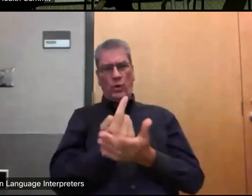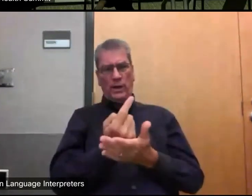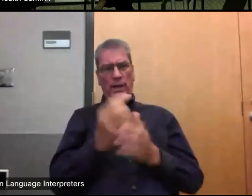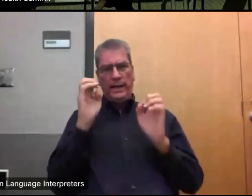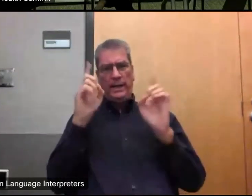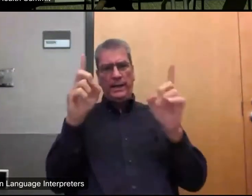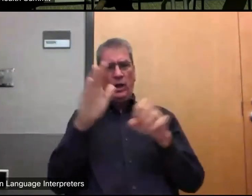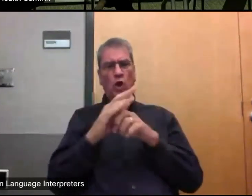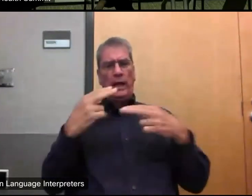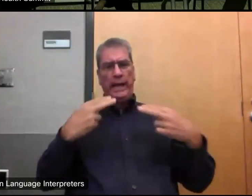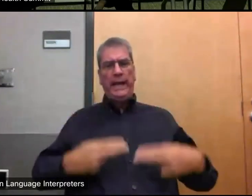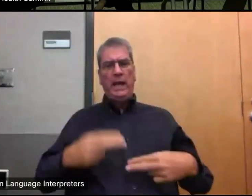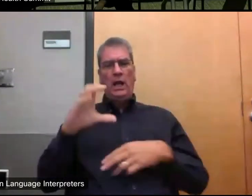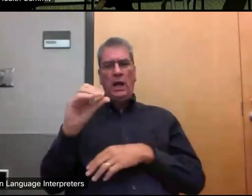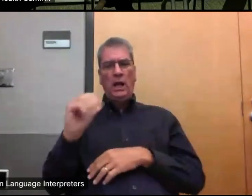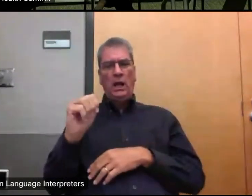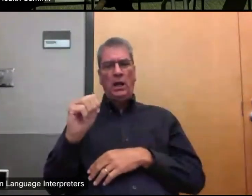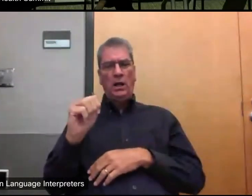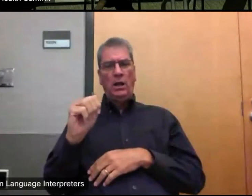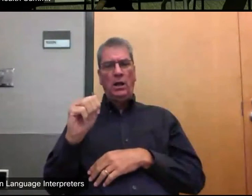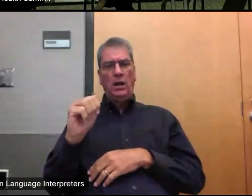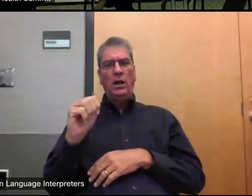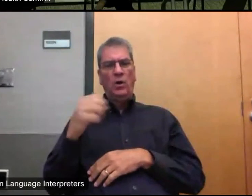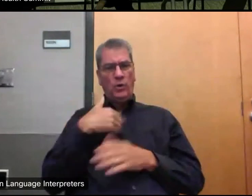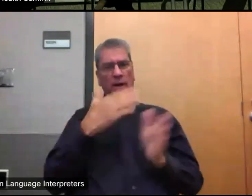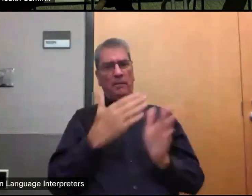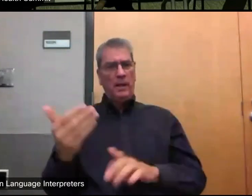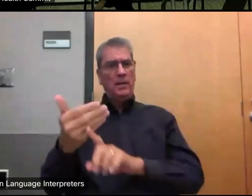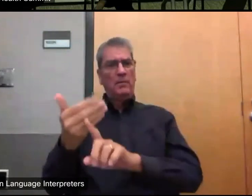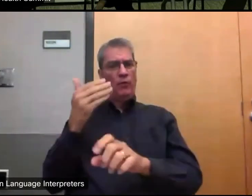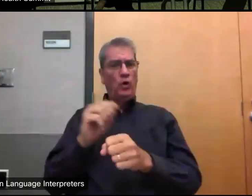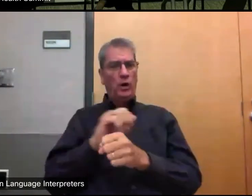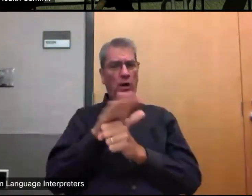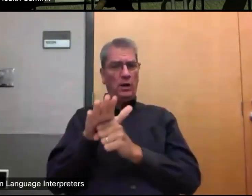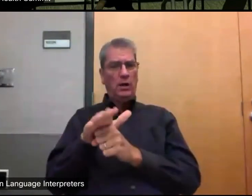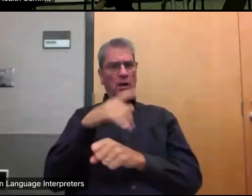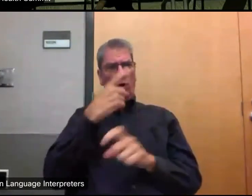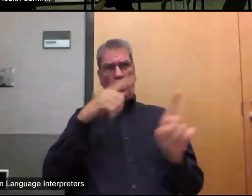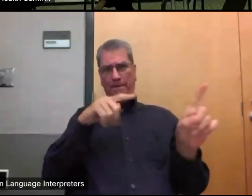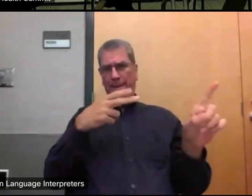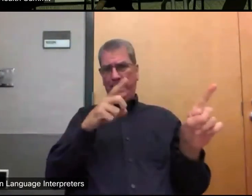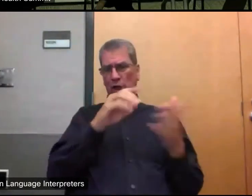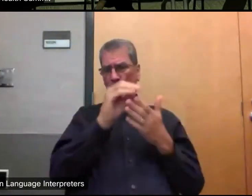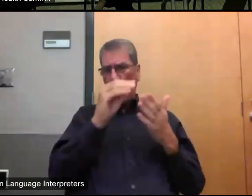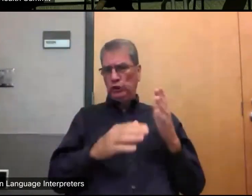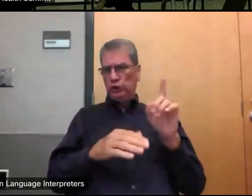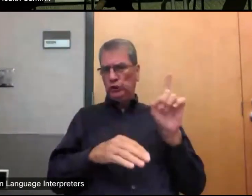com, and we've been planning it long before covid and 1 of the PhD students on the com side of our school. Like, as our on our steering committee, she's